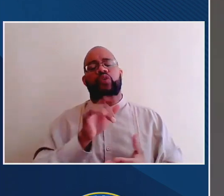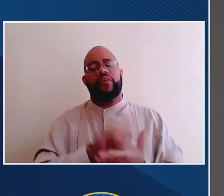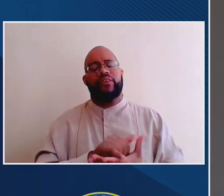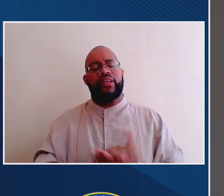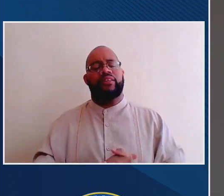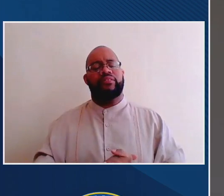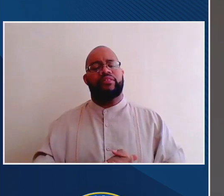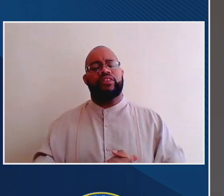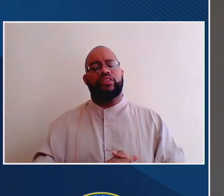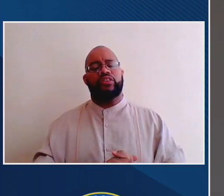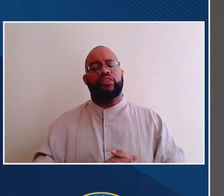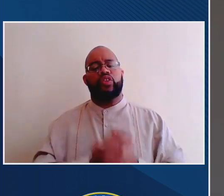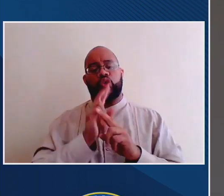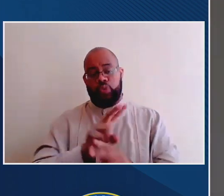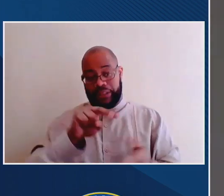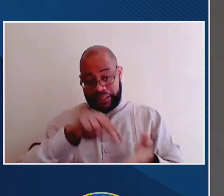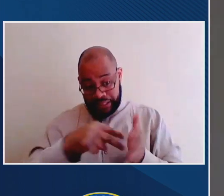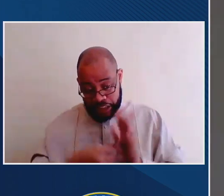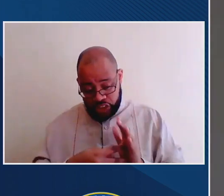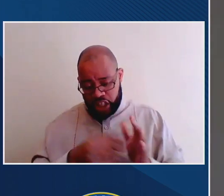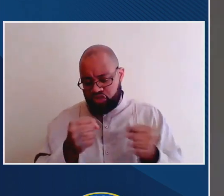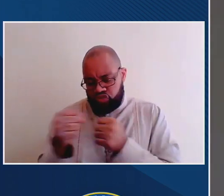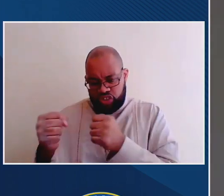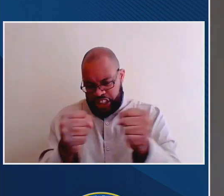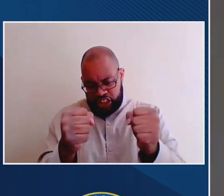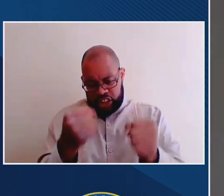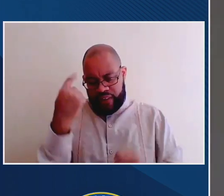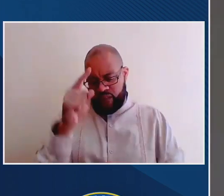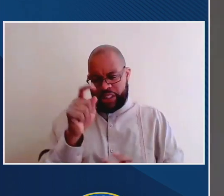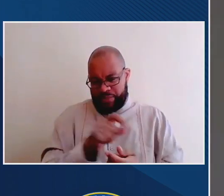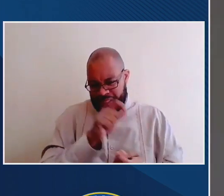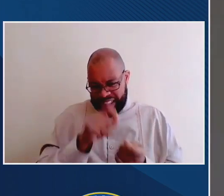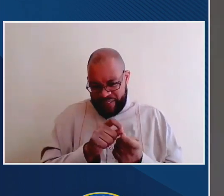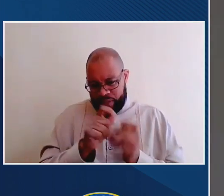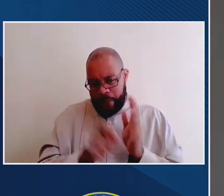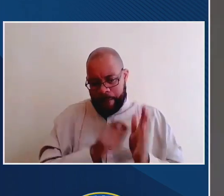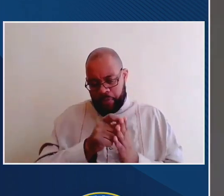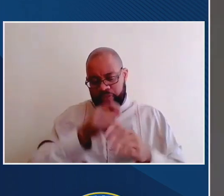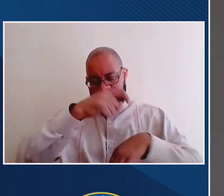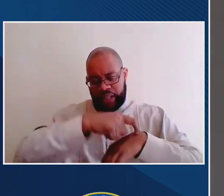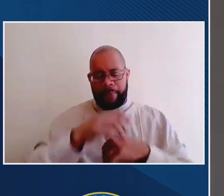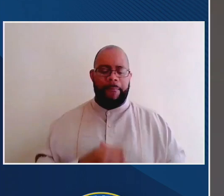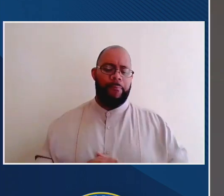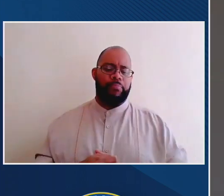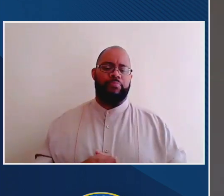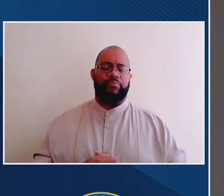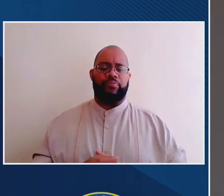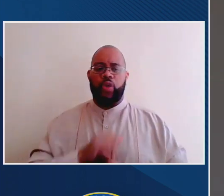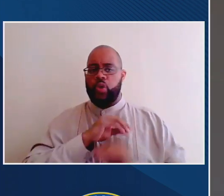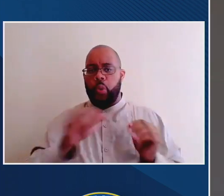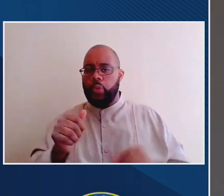intentionally and strategically for specific periods of time. It is no secret that we have several